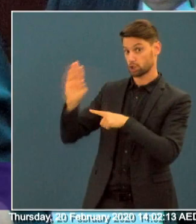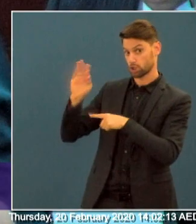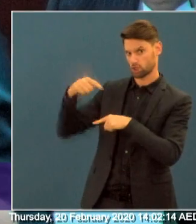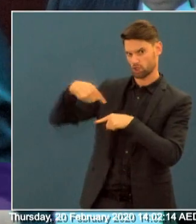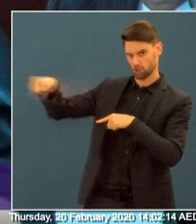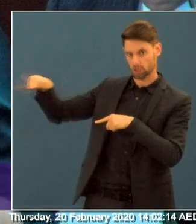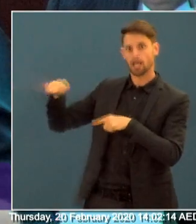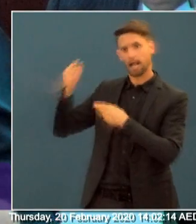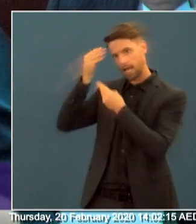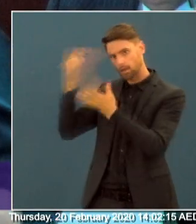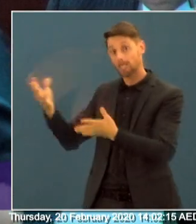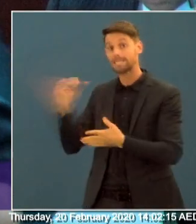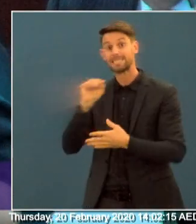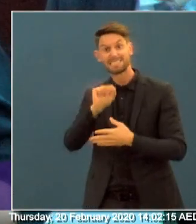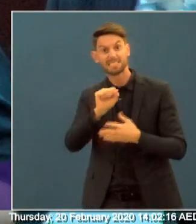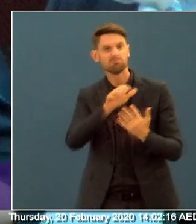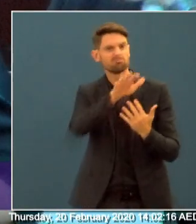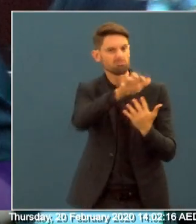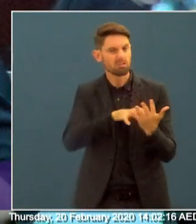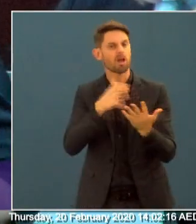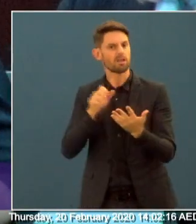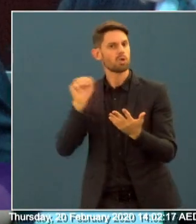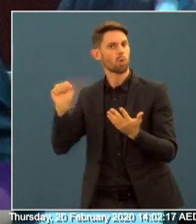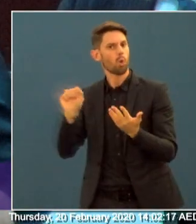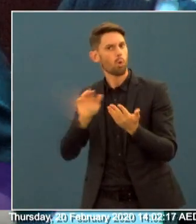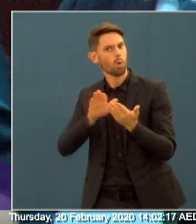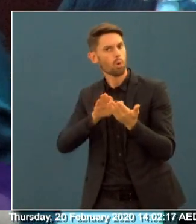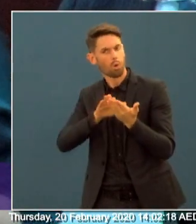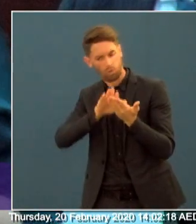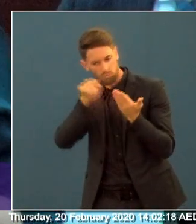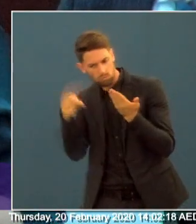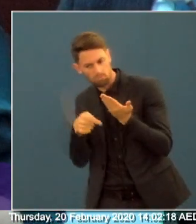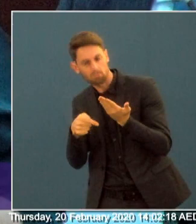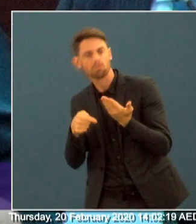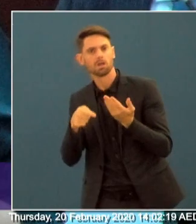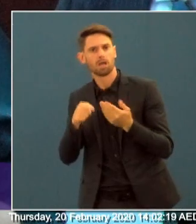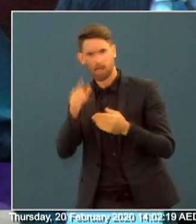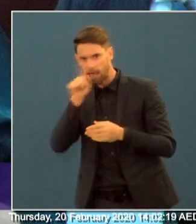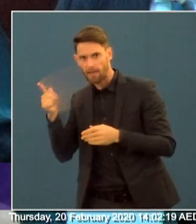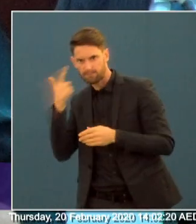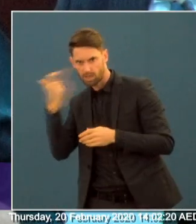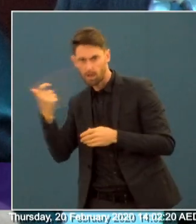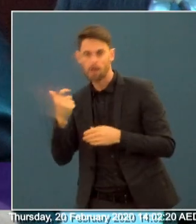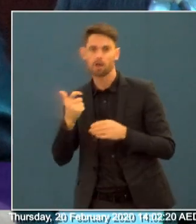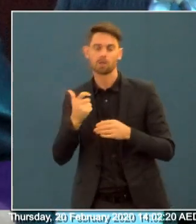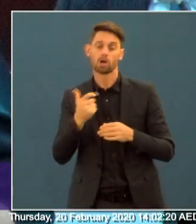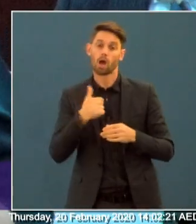And I don't want to — I could probably take the rest of the day just working through the Guide but, Professor Trollor,